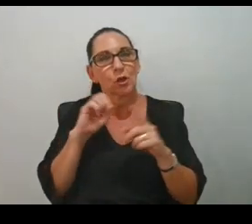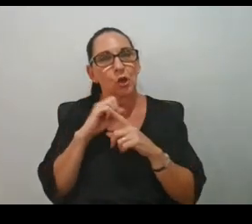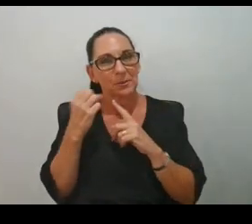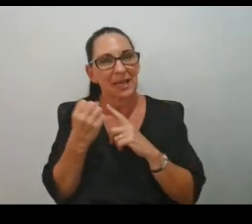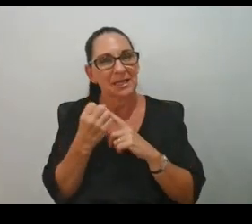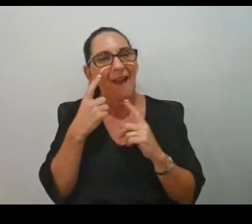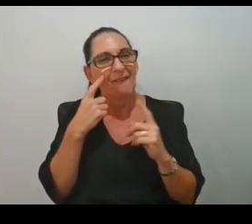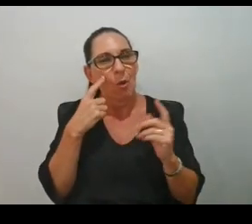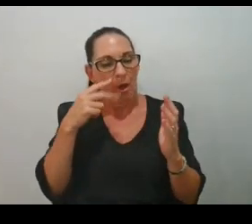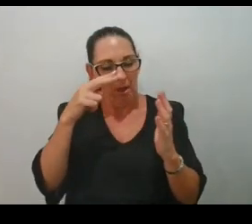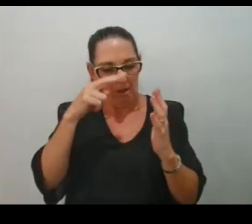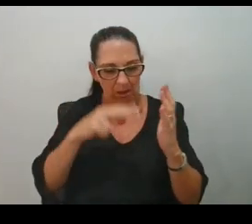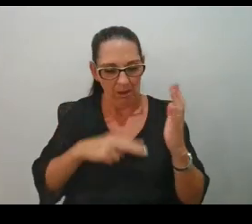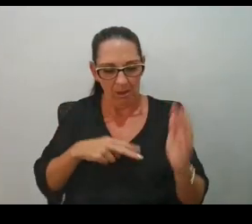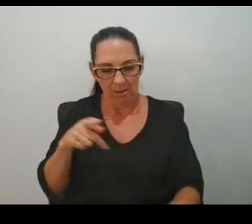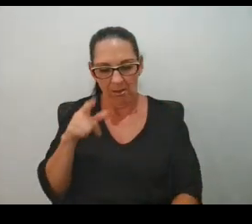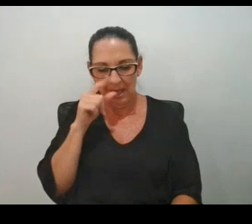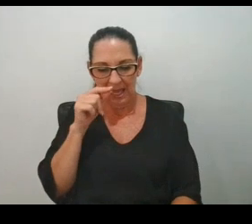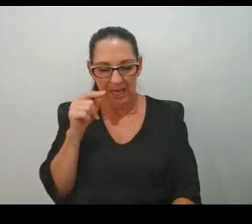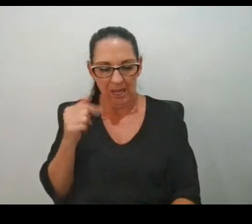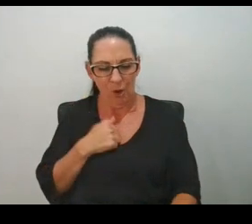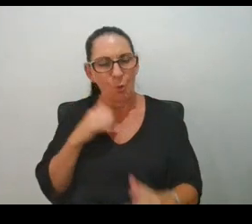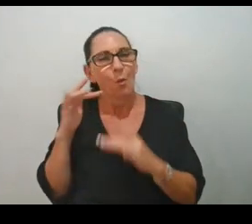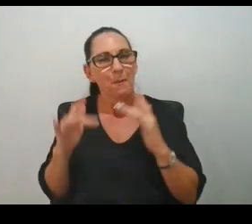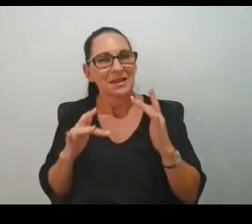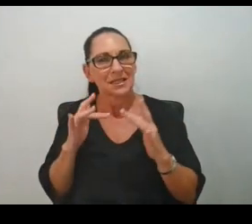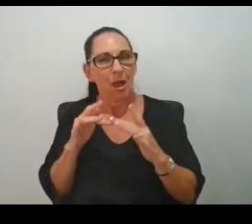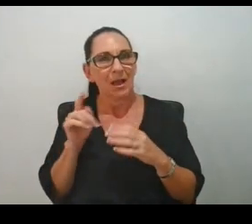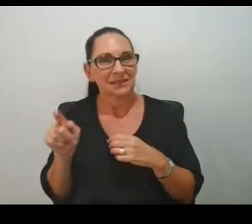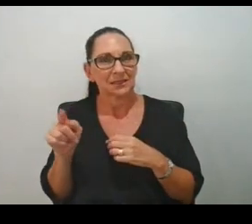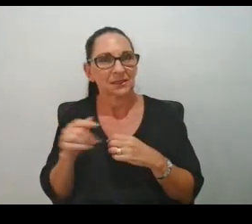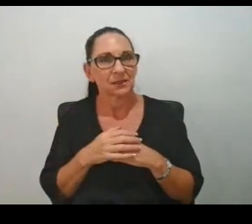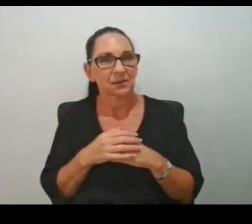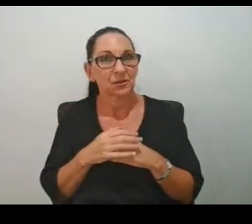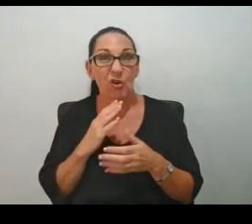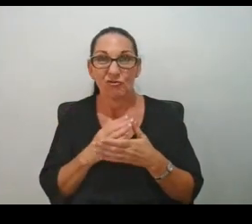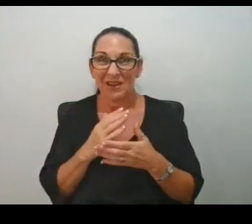information on our website and that really relates to clients who don't meet our assets